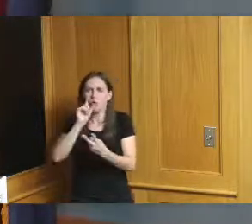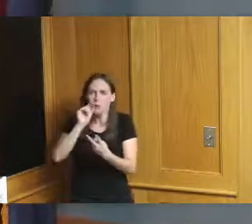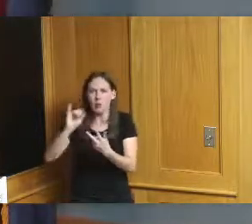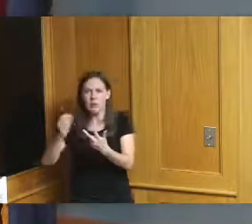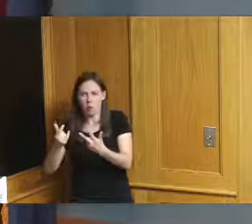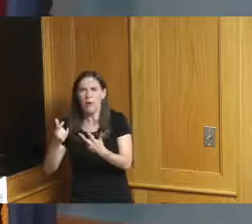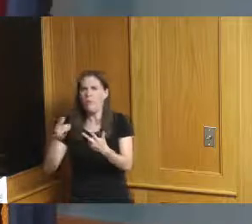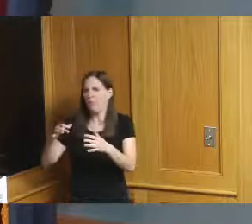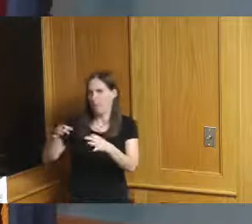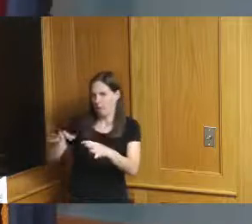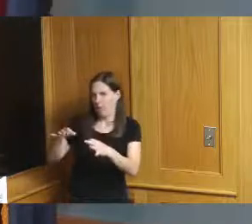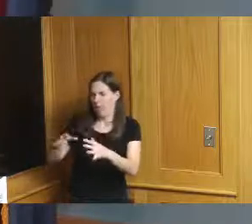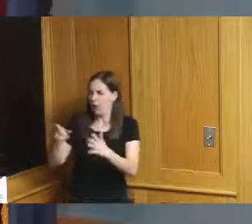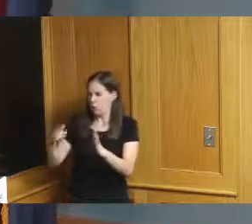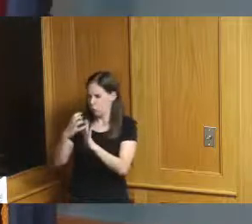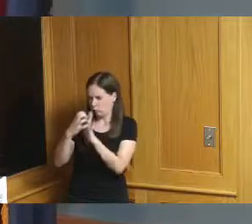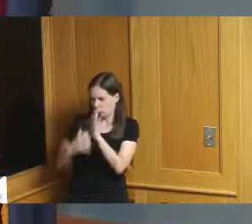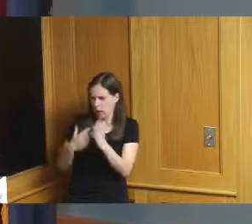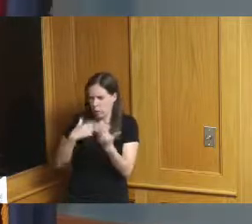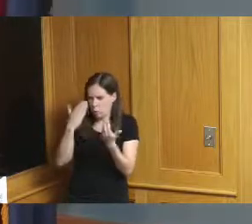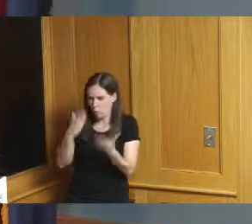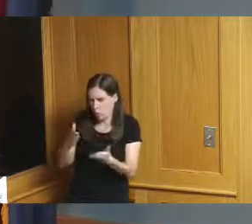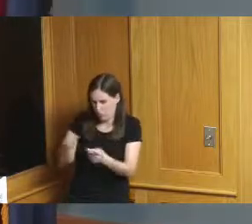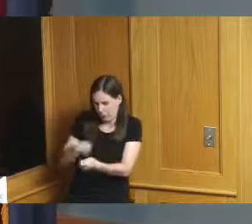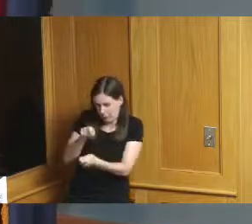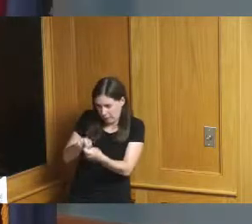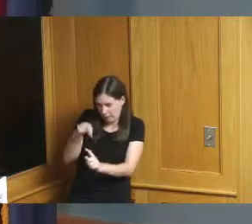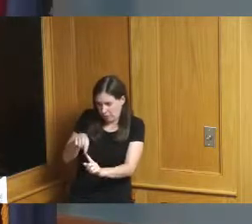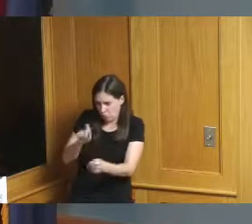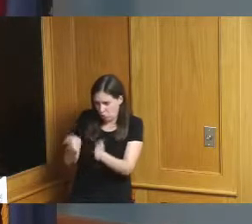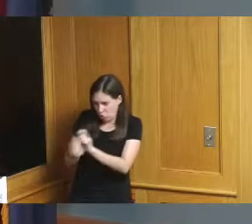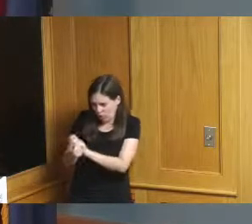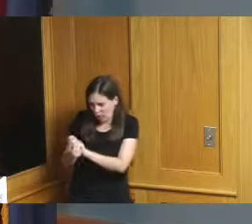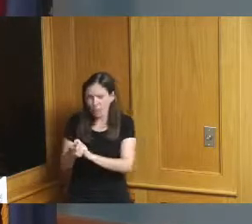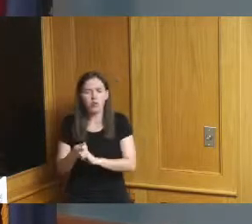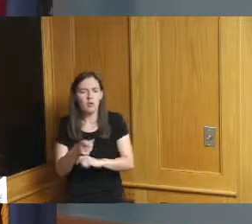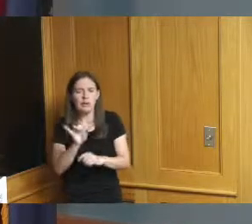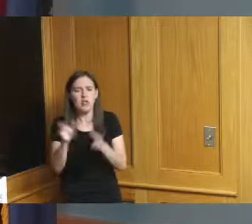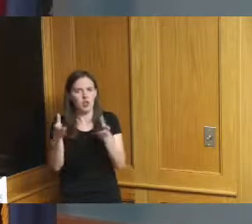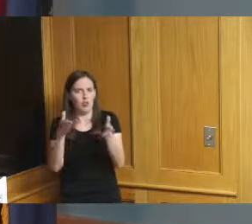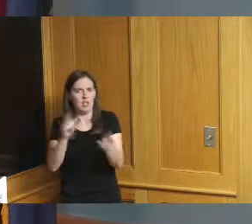i don't know if it's specifically about the change or not it's the it's the service change feedback